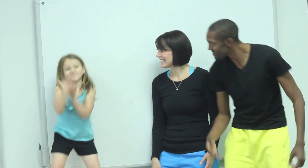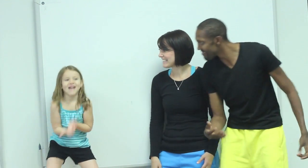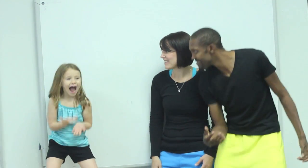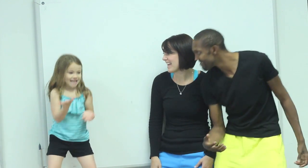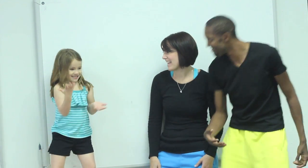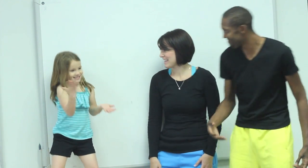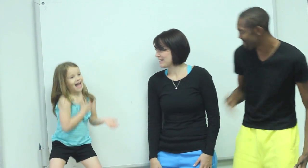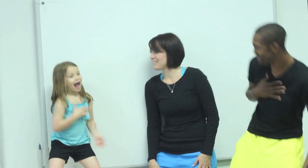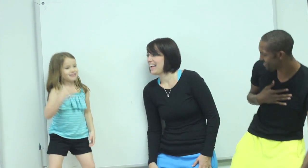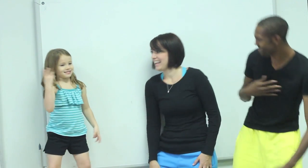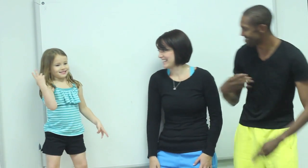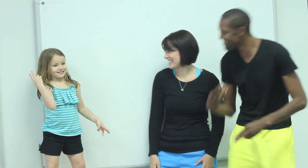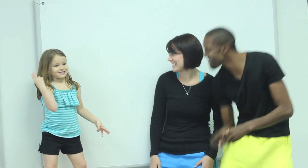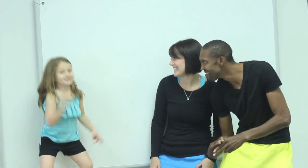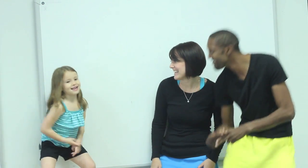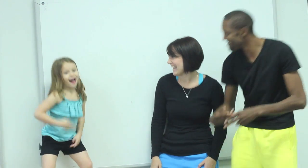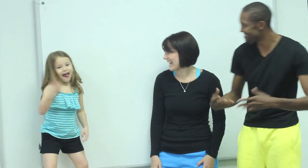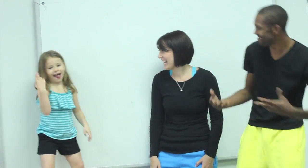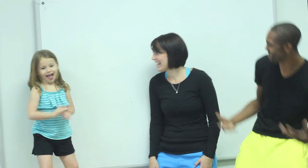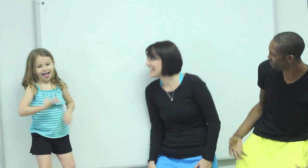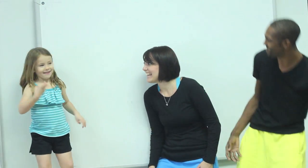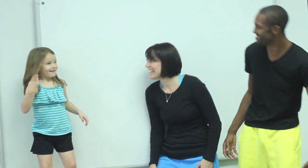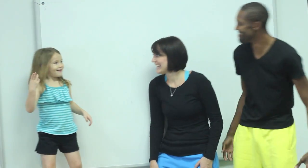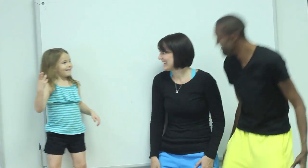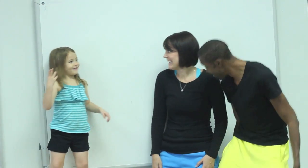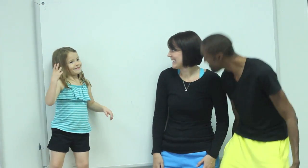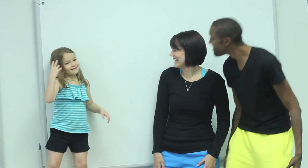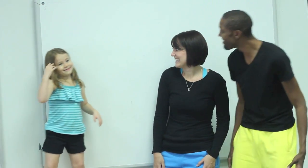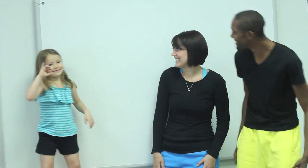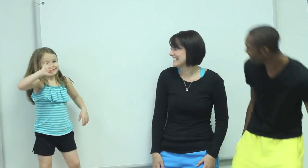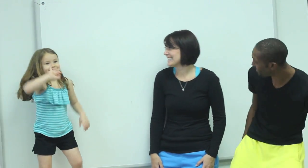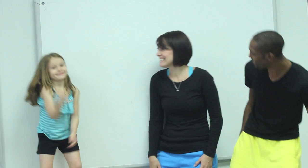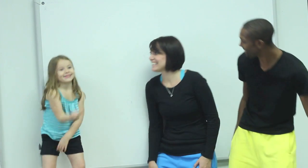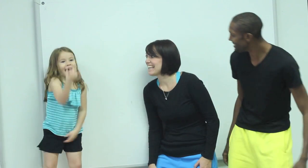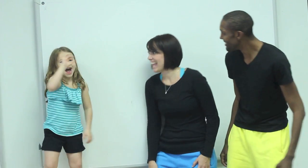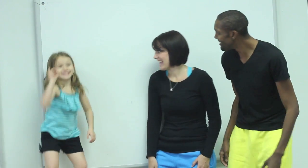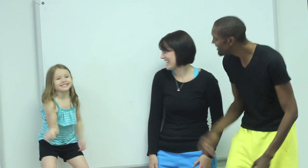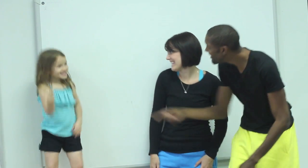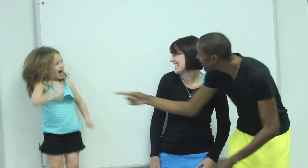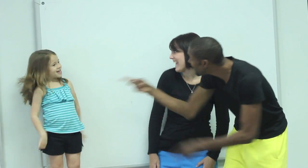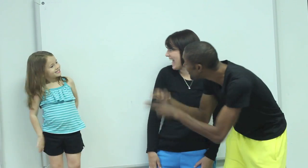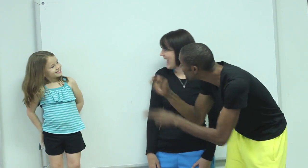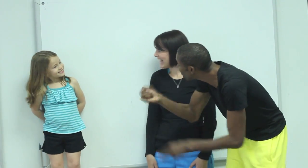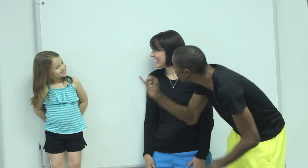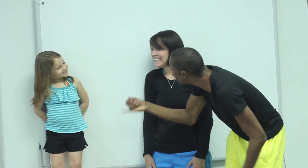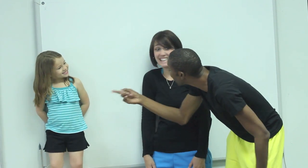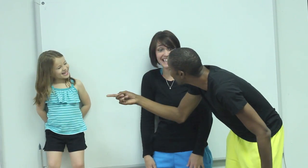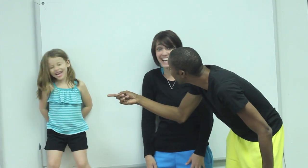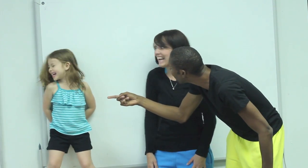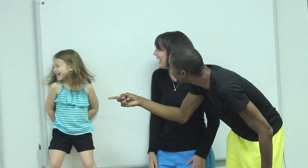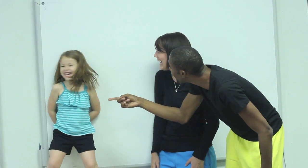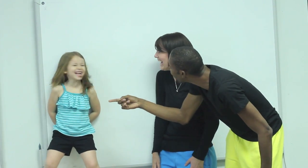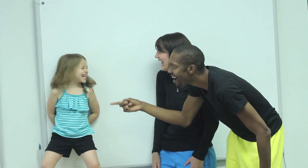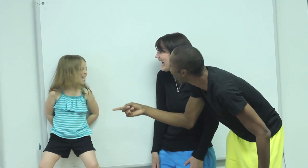What's my name? Jesse Jones! Is your name Jesse Jones? No!!!